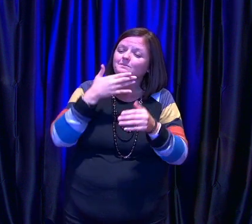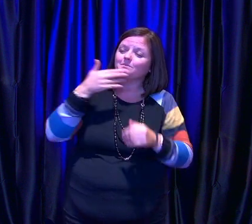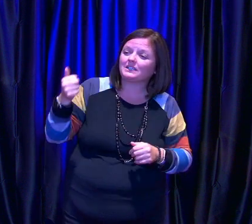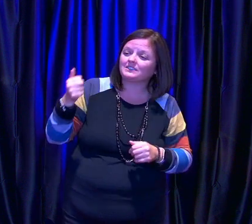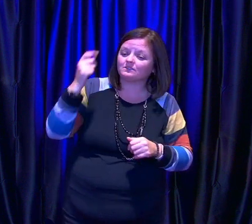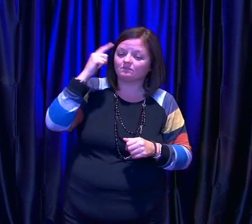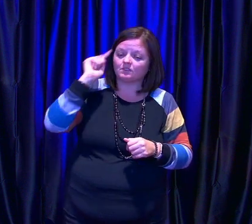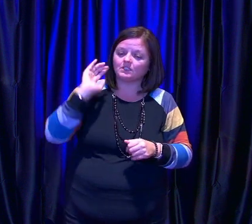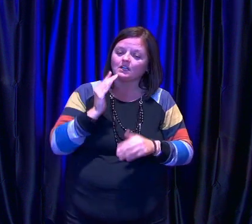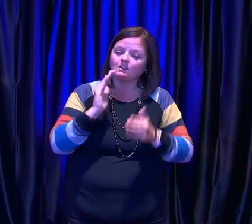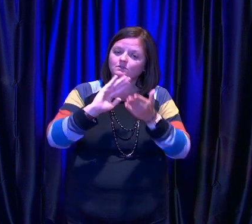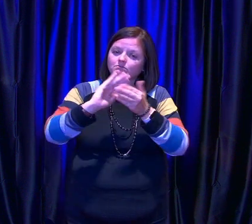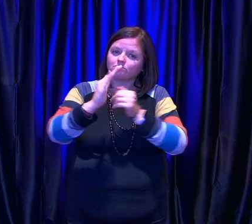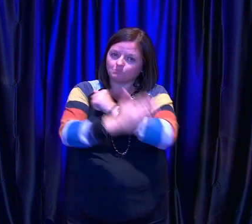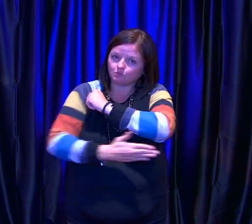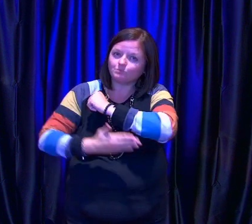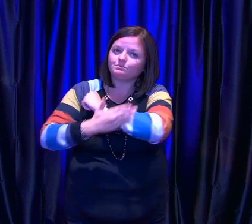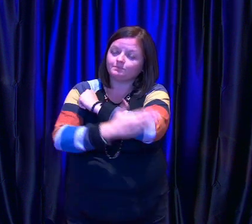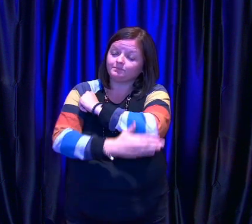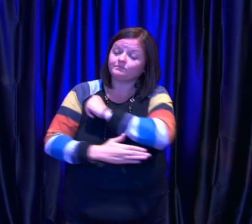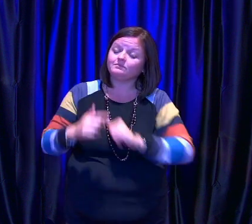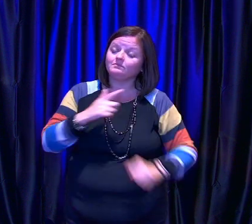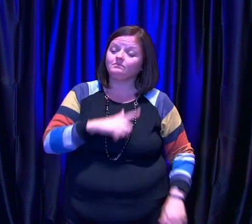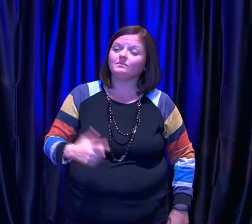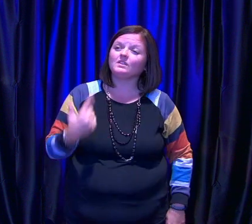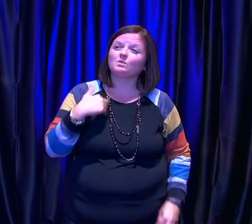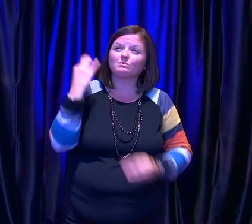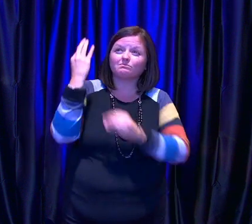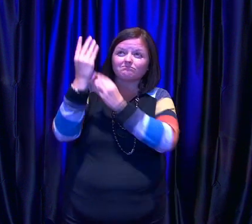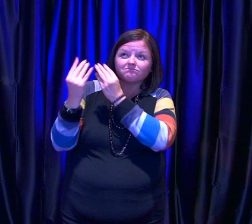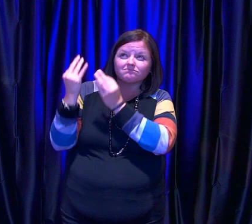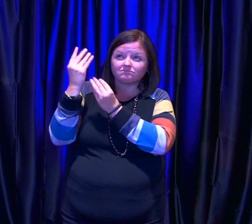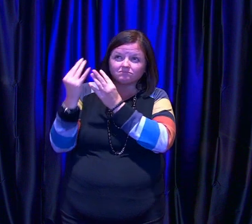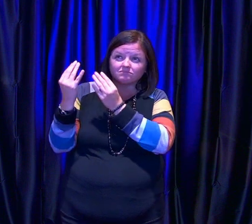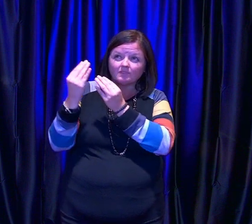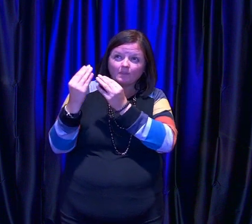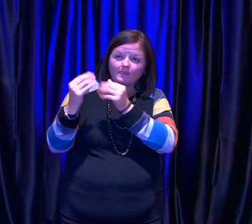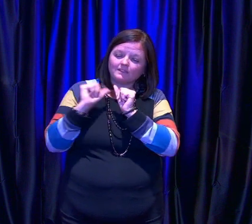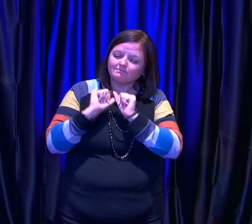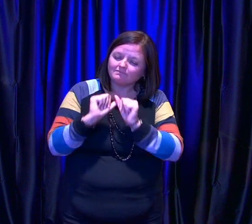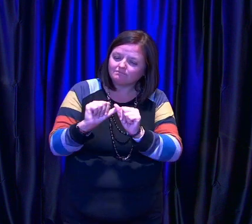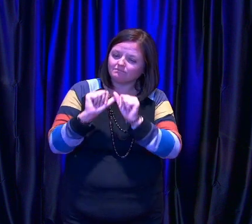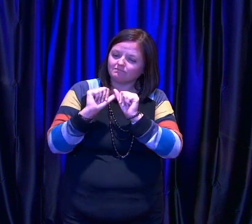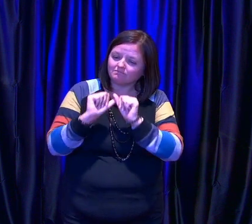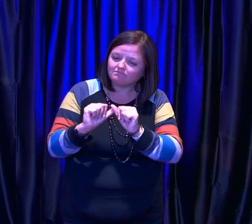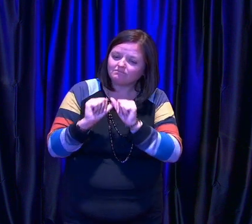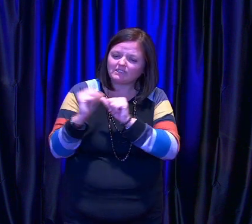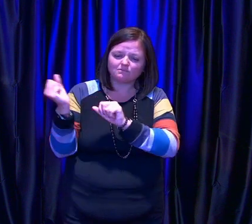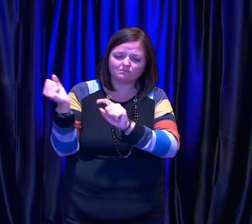for our country Lord we think of the the ongoing violence especially right